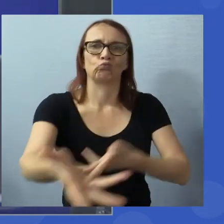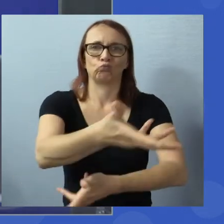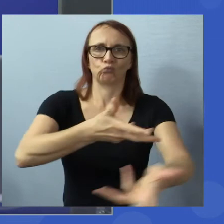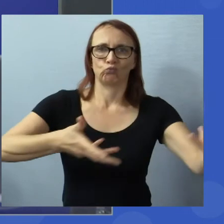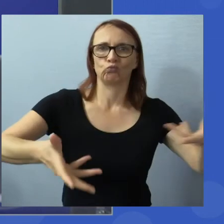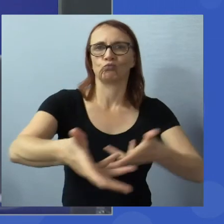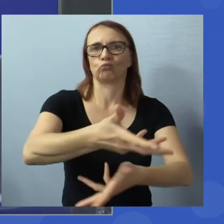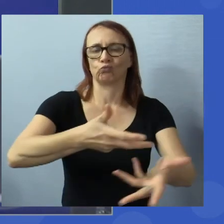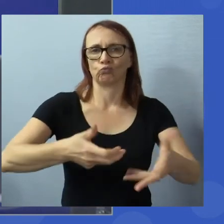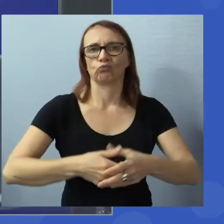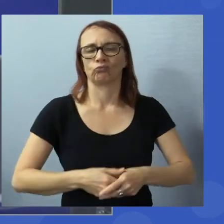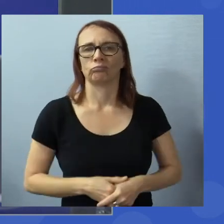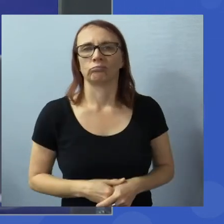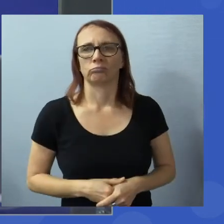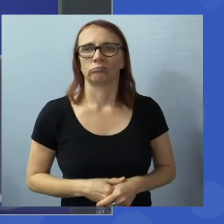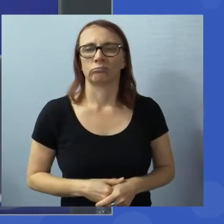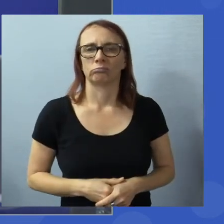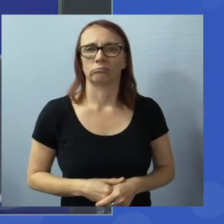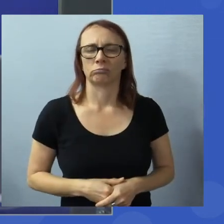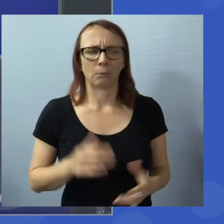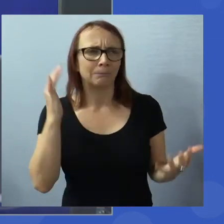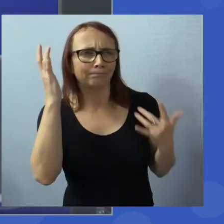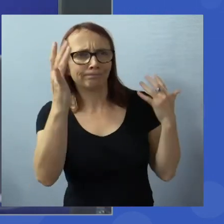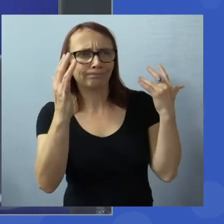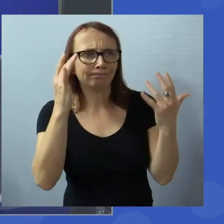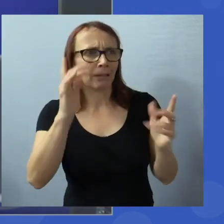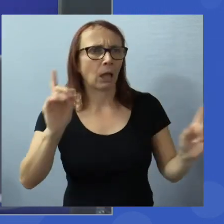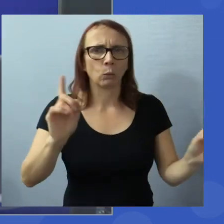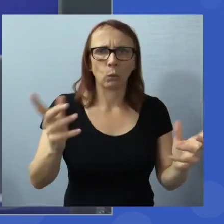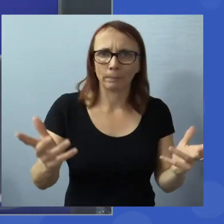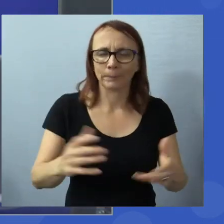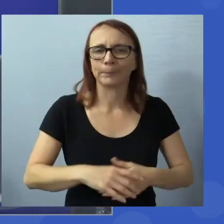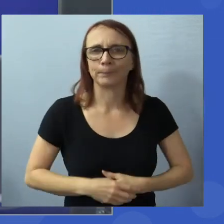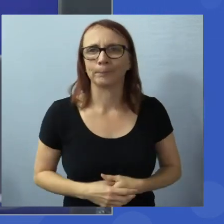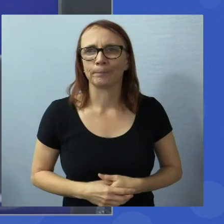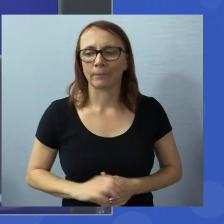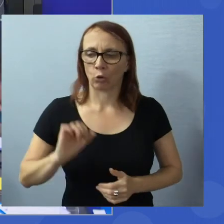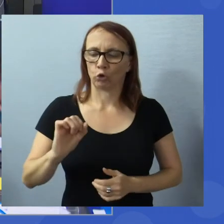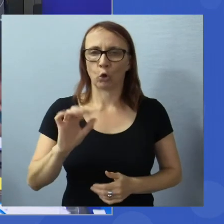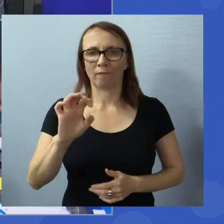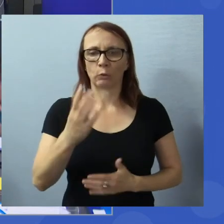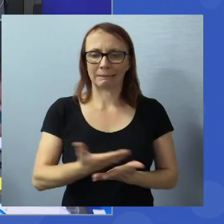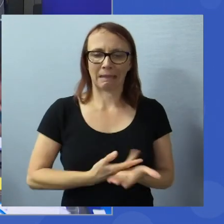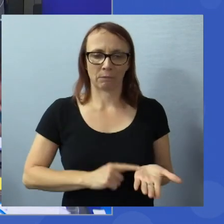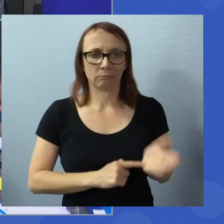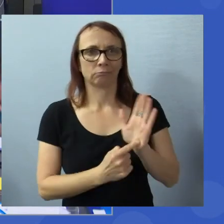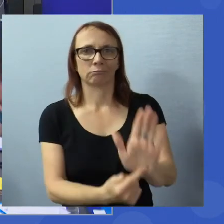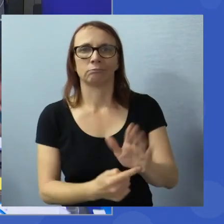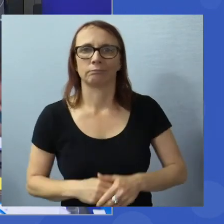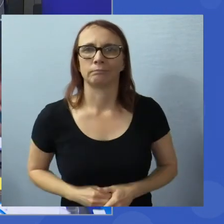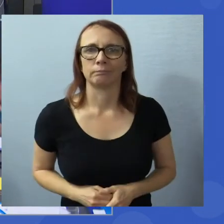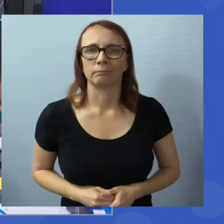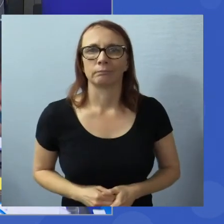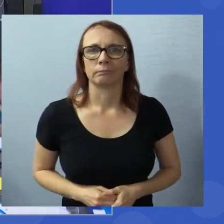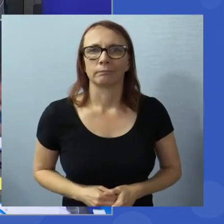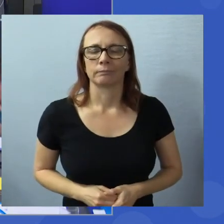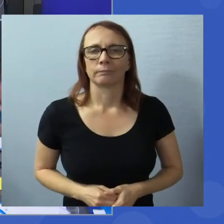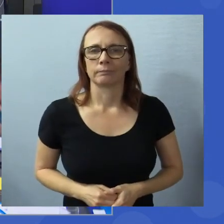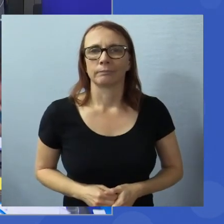around public thought based on your and 14 statements so we we're hoping that